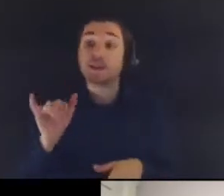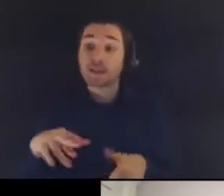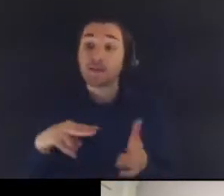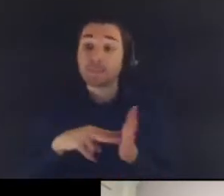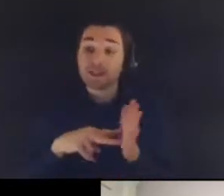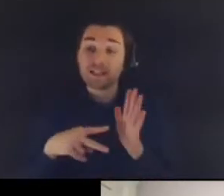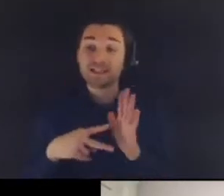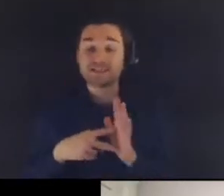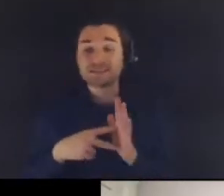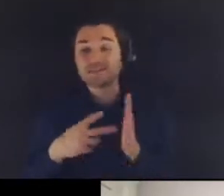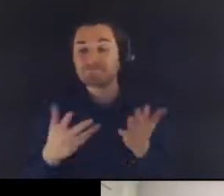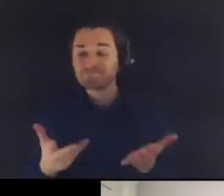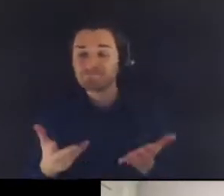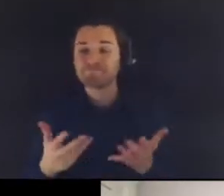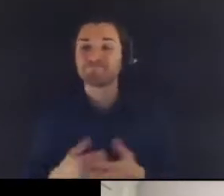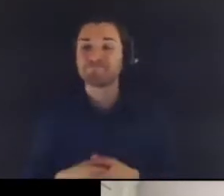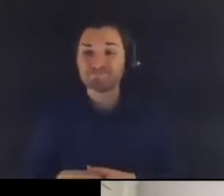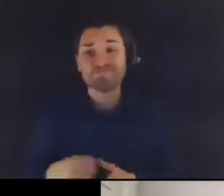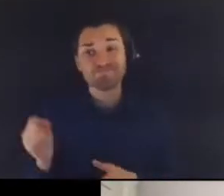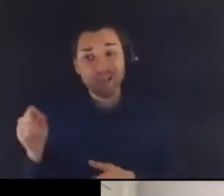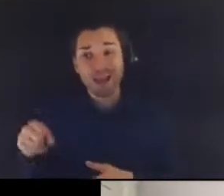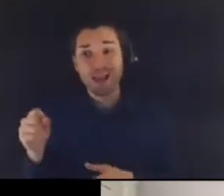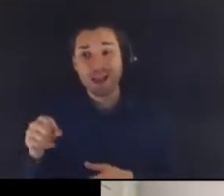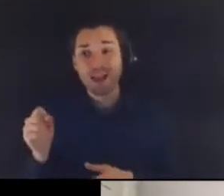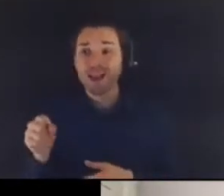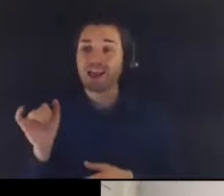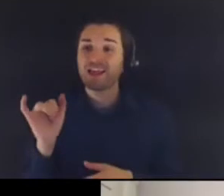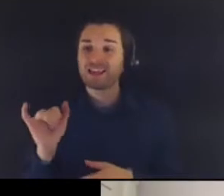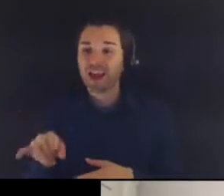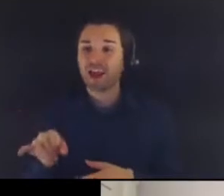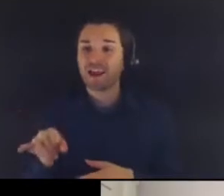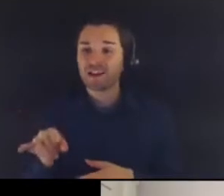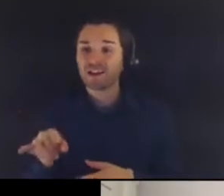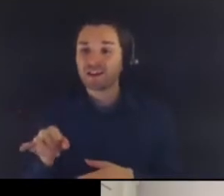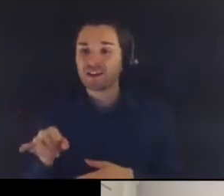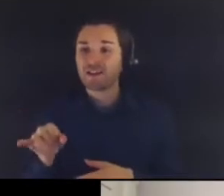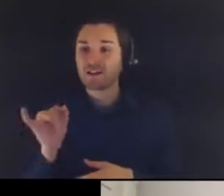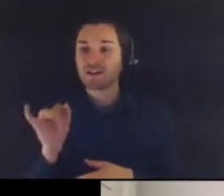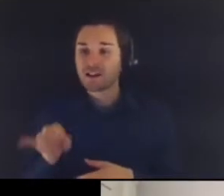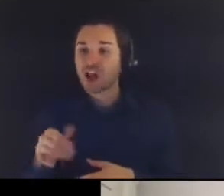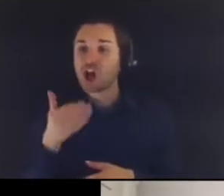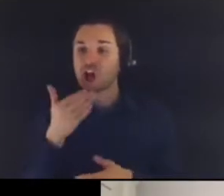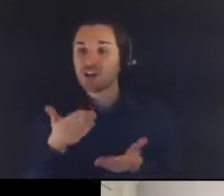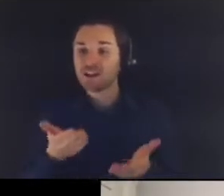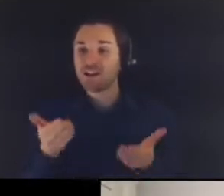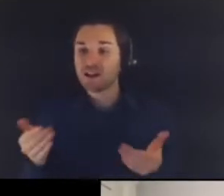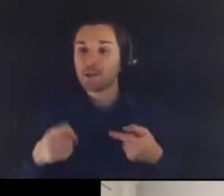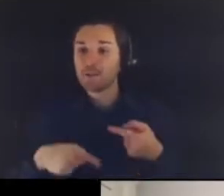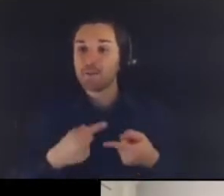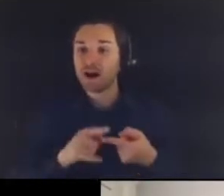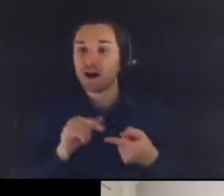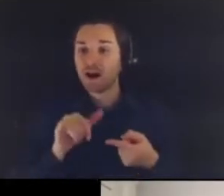that it affects me, it s forced me to be open about my disability.